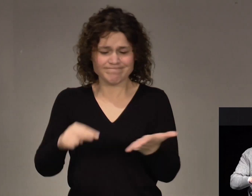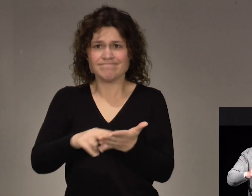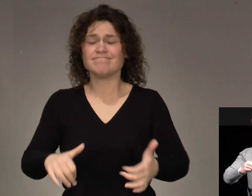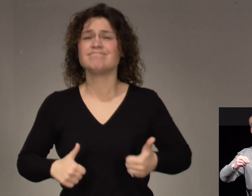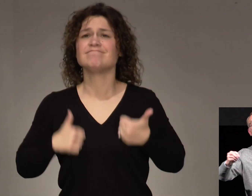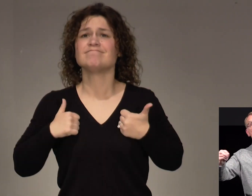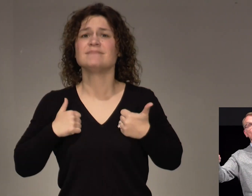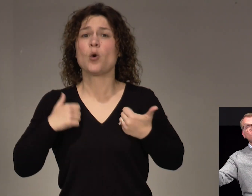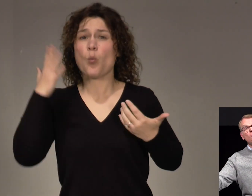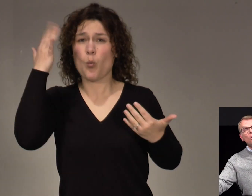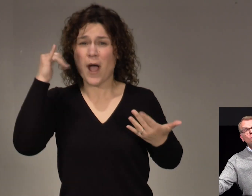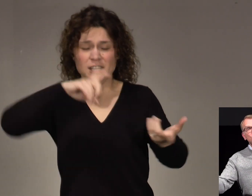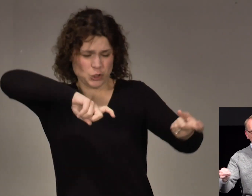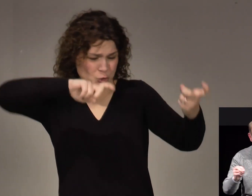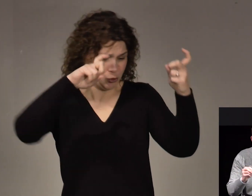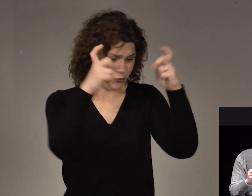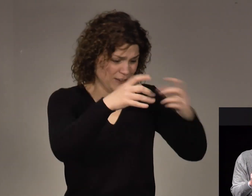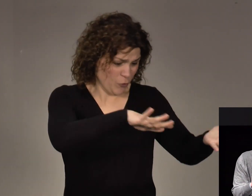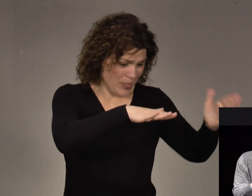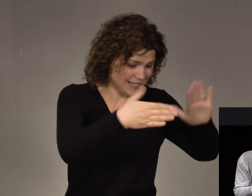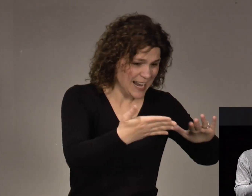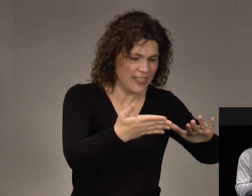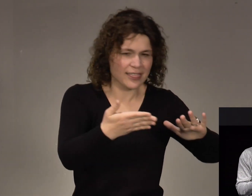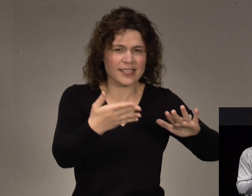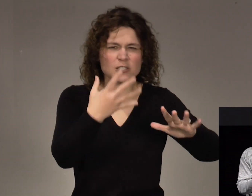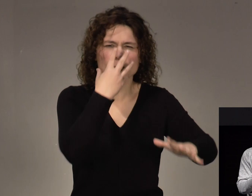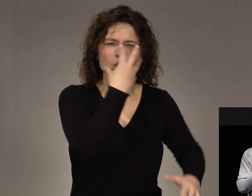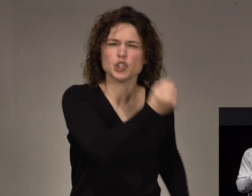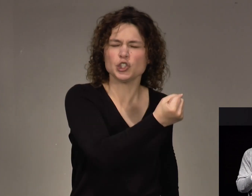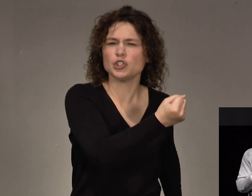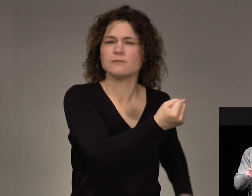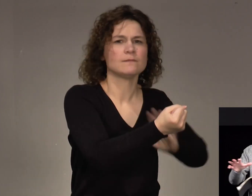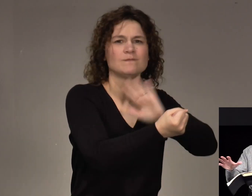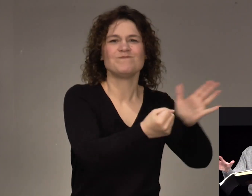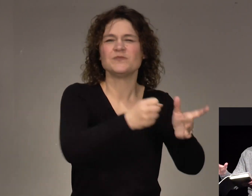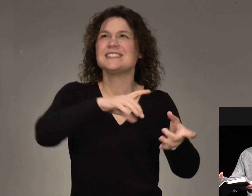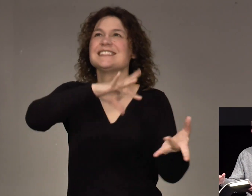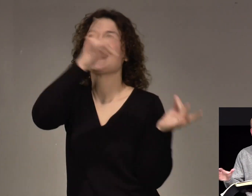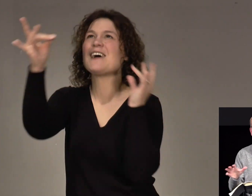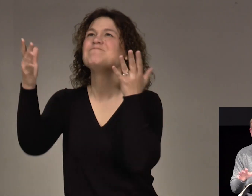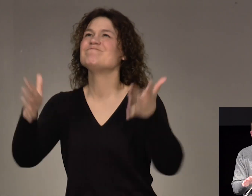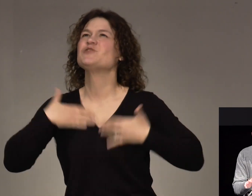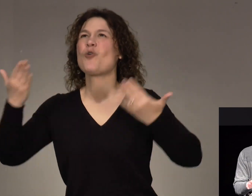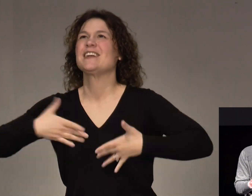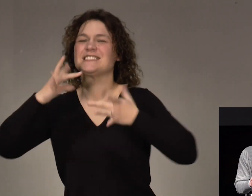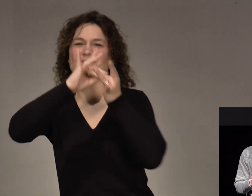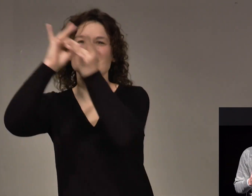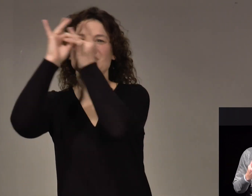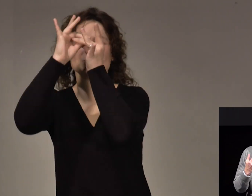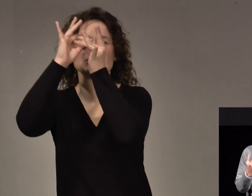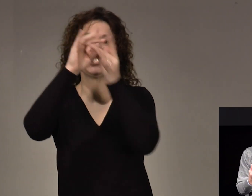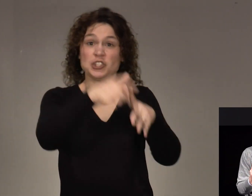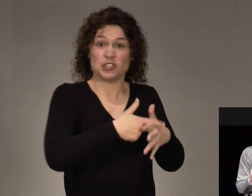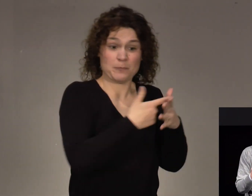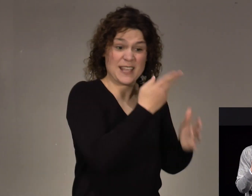from a curse to a reunion; from the beginning of hell to the beginning of a